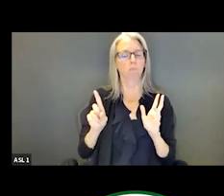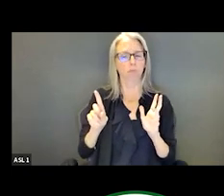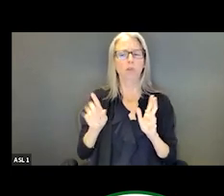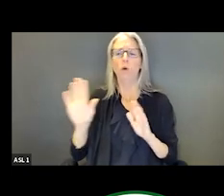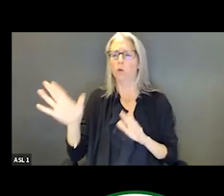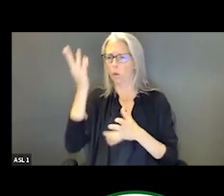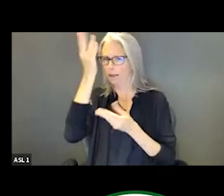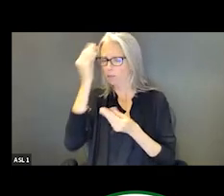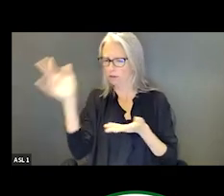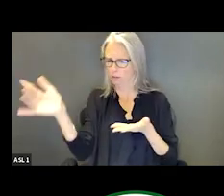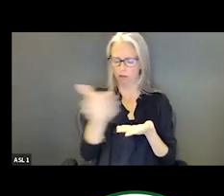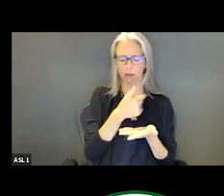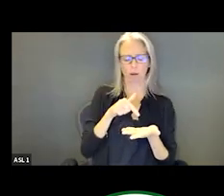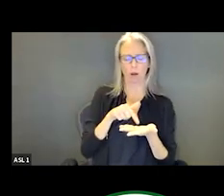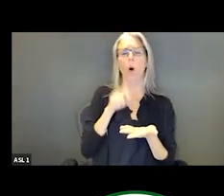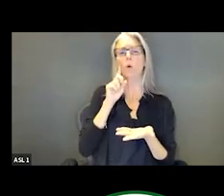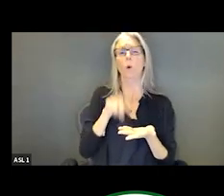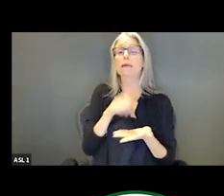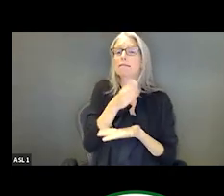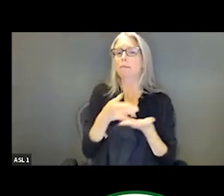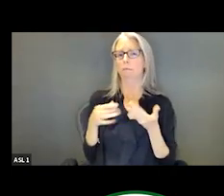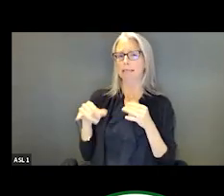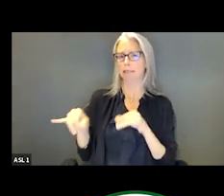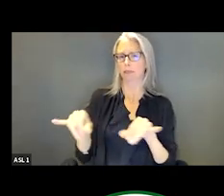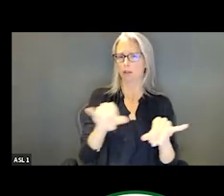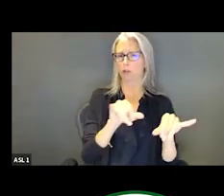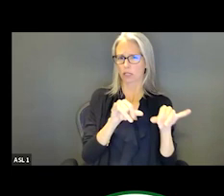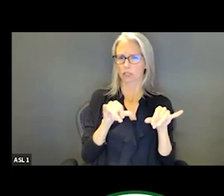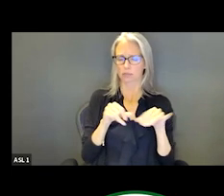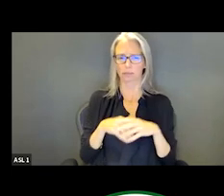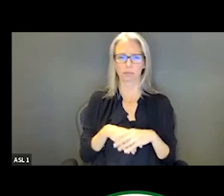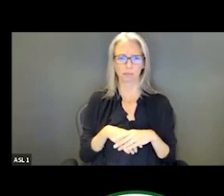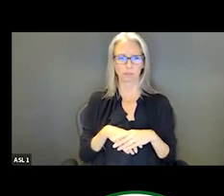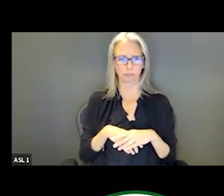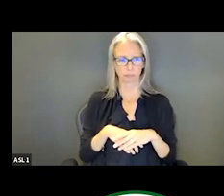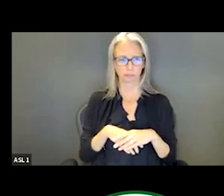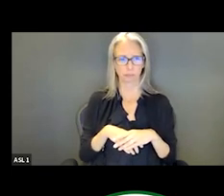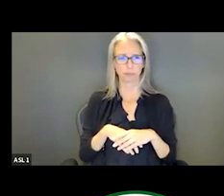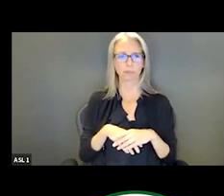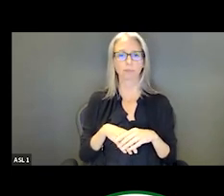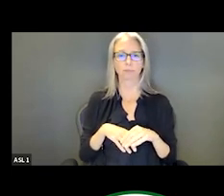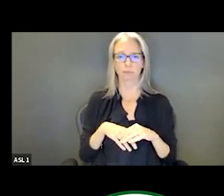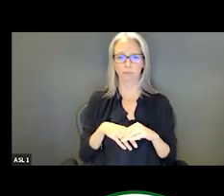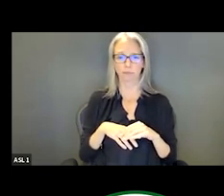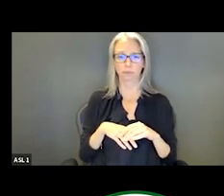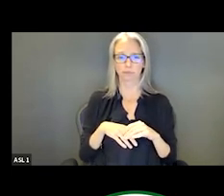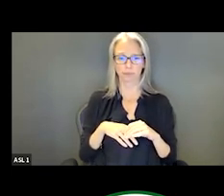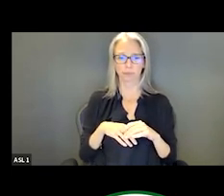And each team member represented various embodiments of space to provide diverse experiences. We